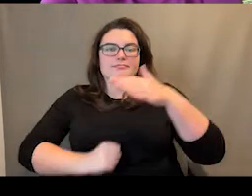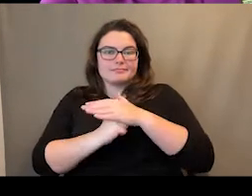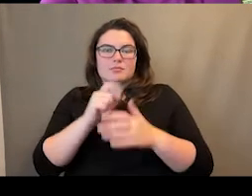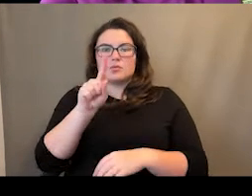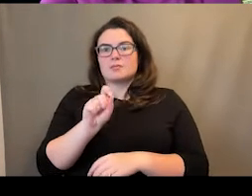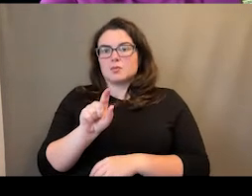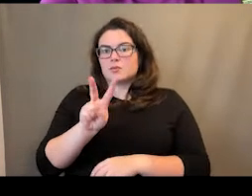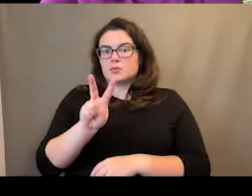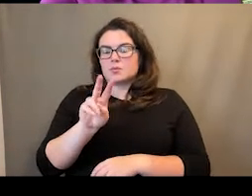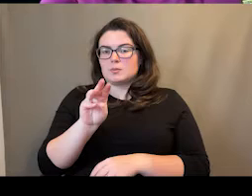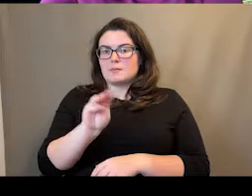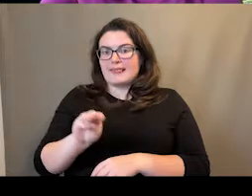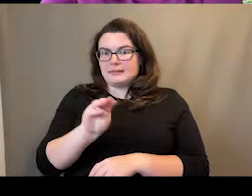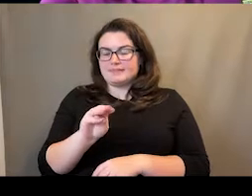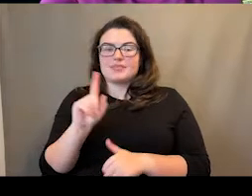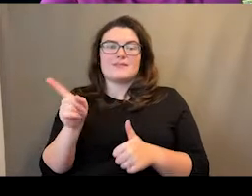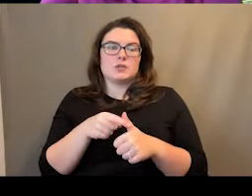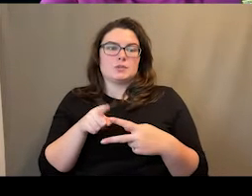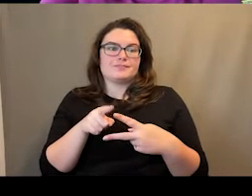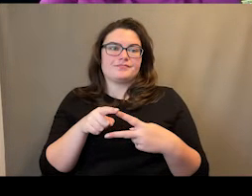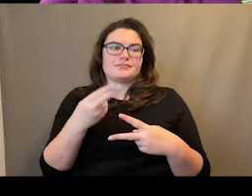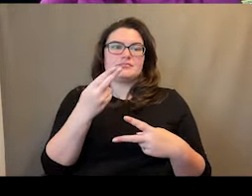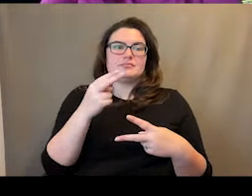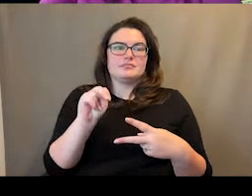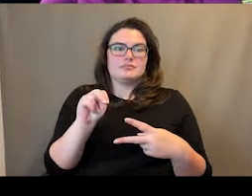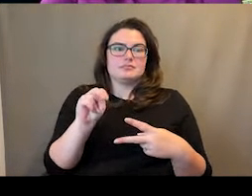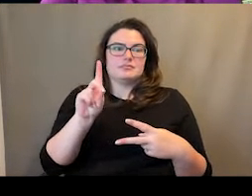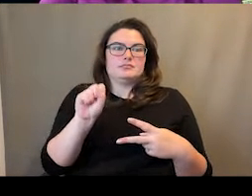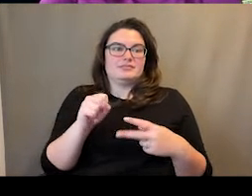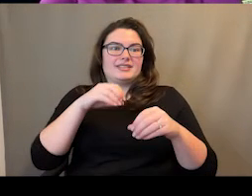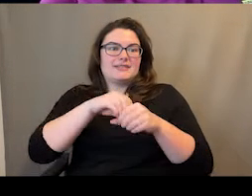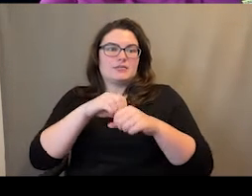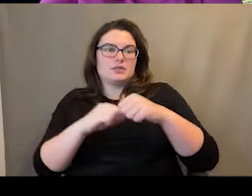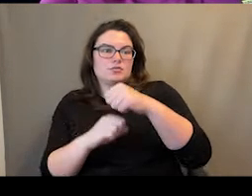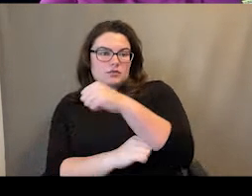The first track is the hands infrastructure track.